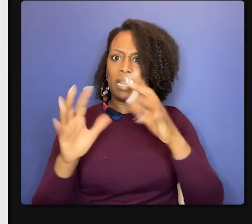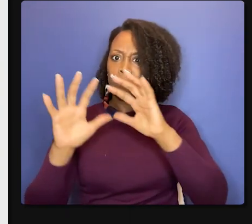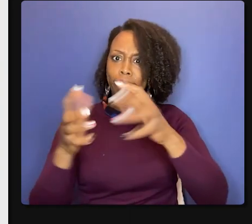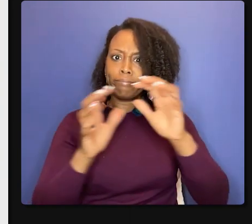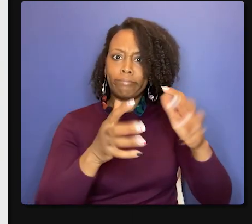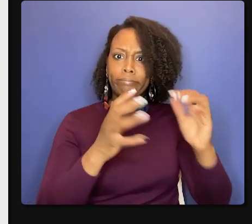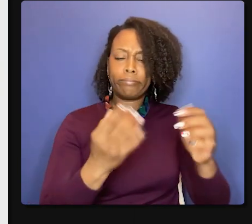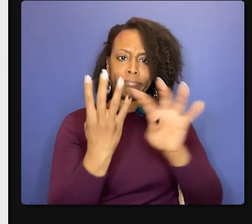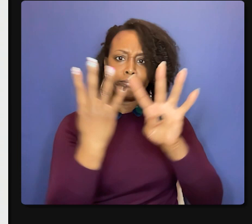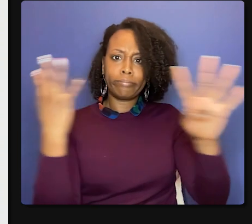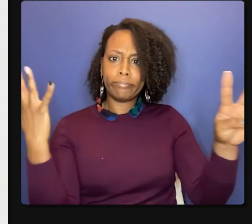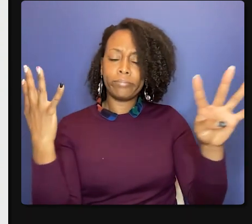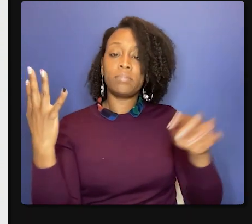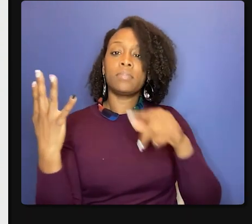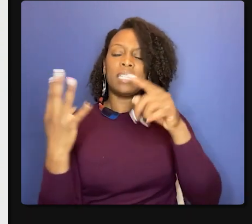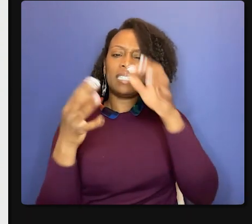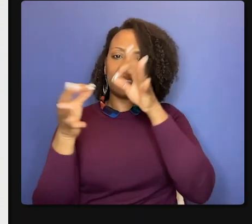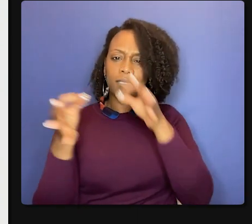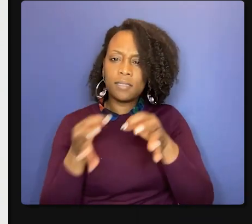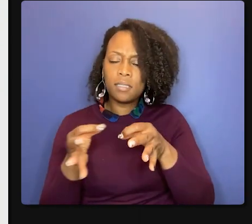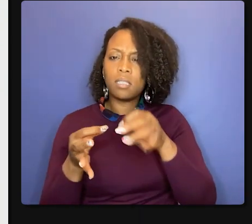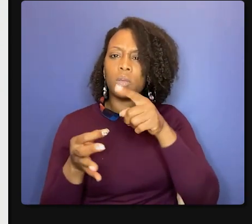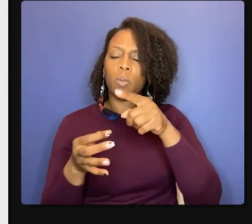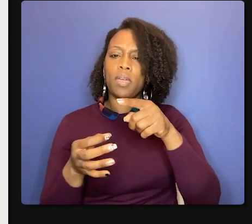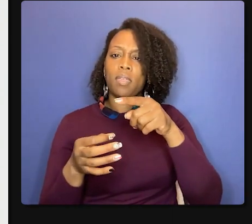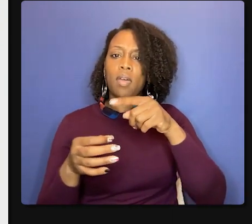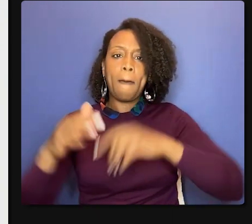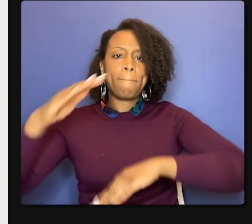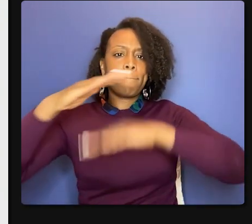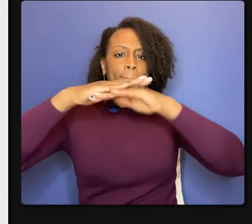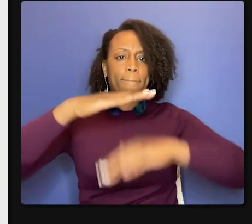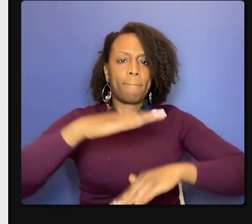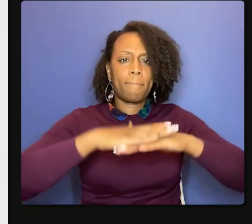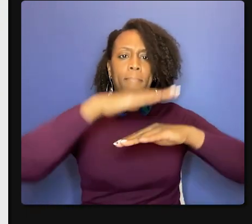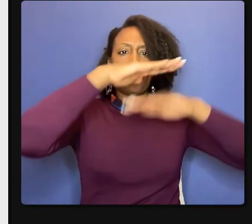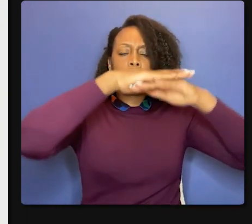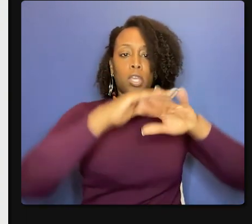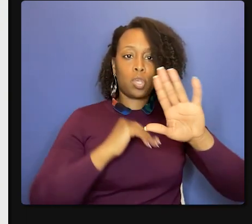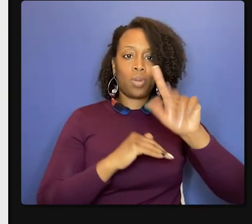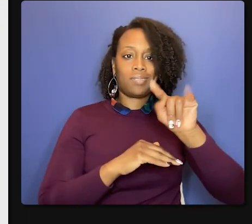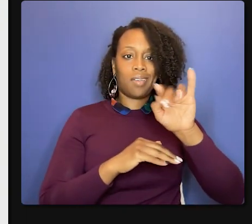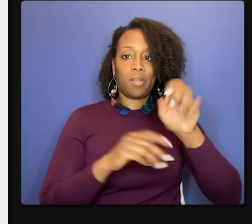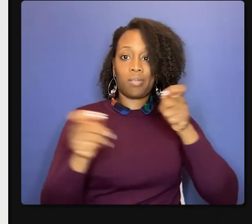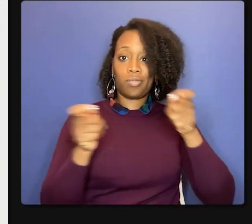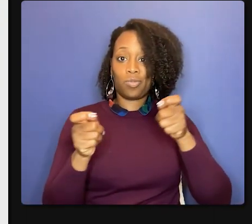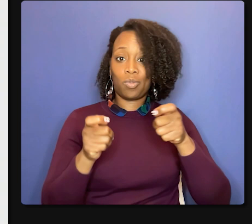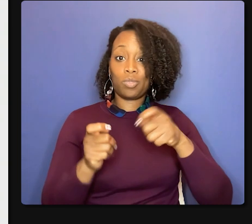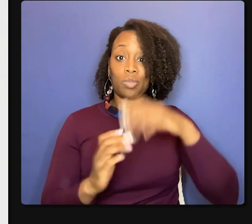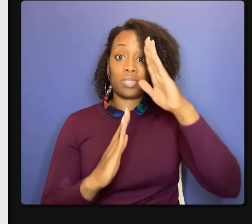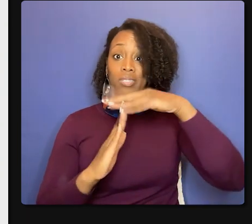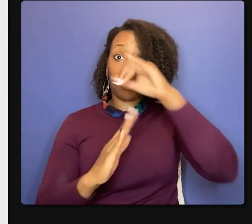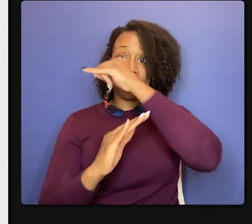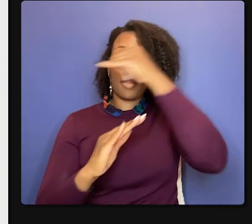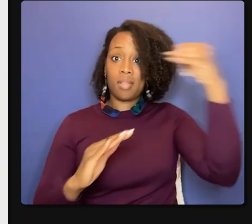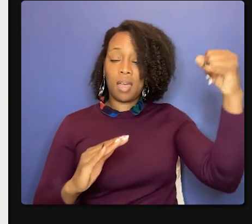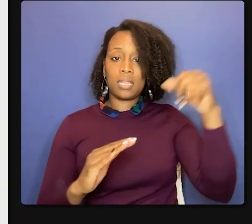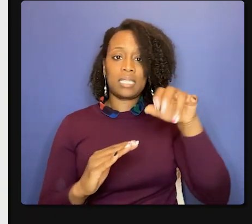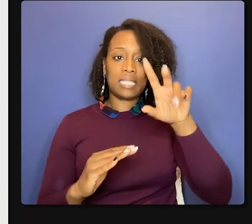It has a whole lot of batches in it and queues are defined with a capacity that your title controls. So the top line of this diagram is the deep queue.